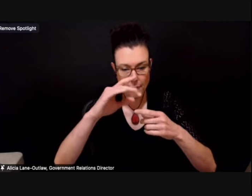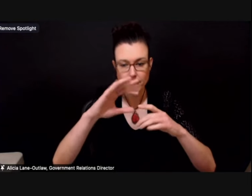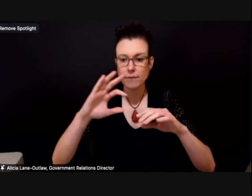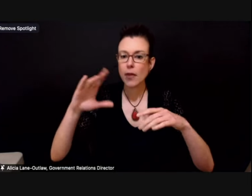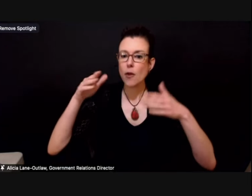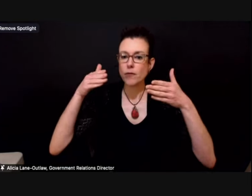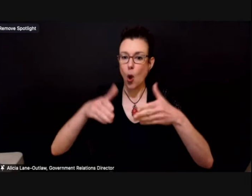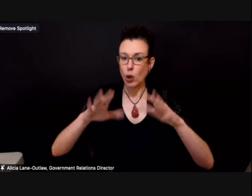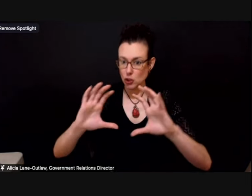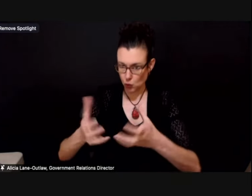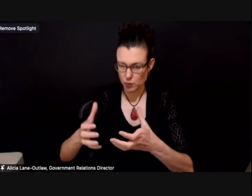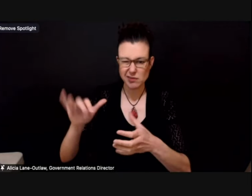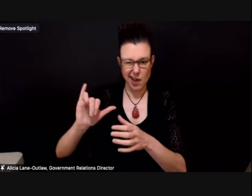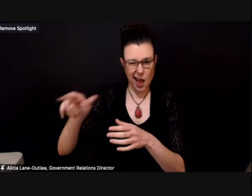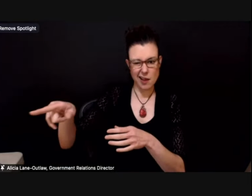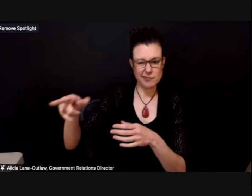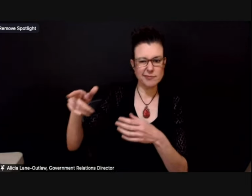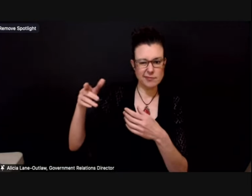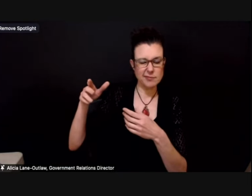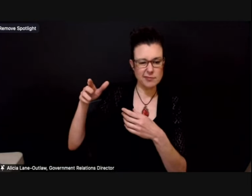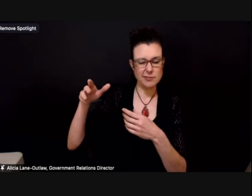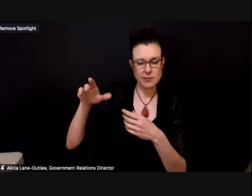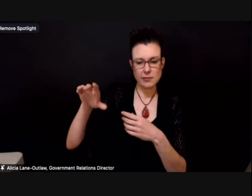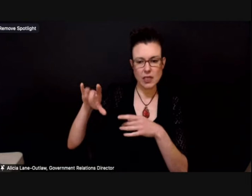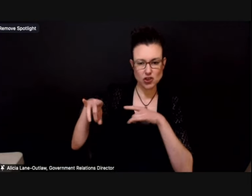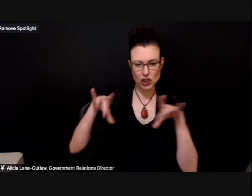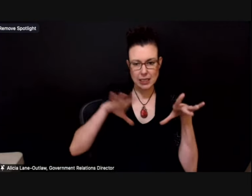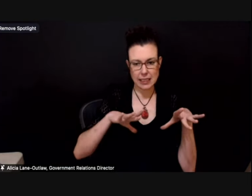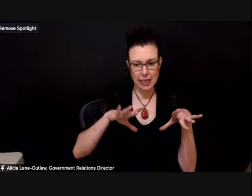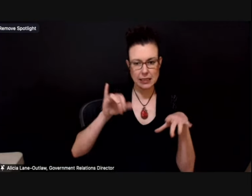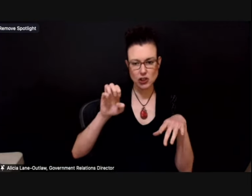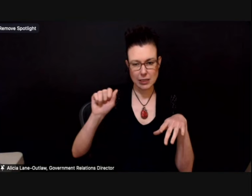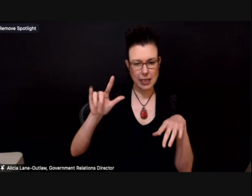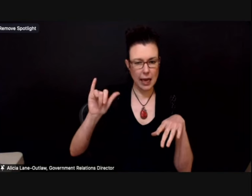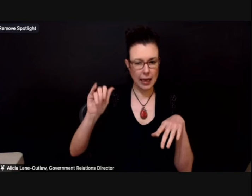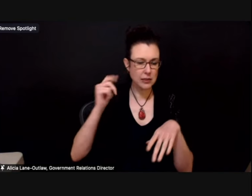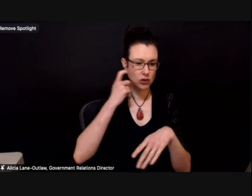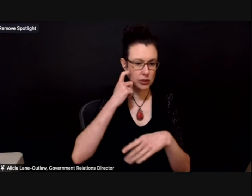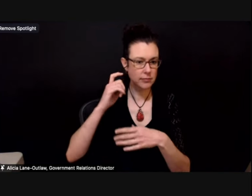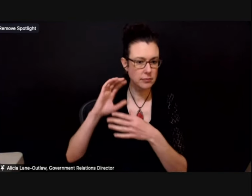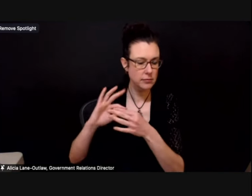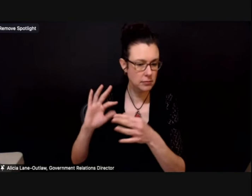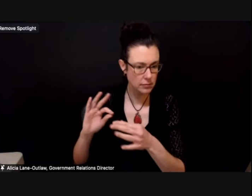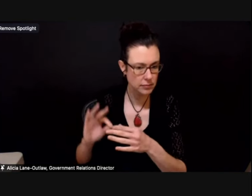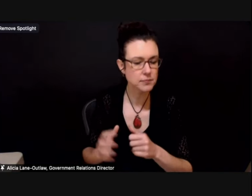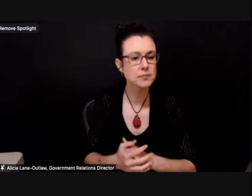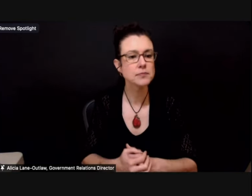Focus groups, which Jessalyn recently explained